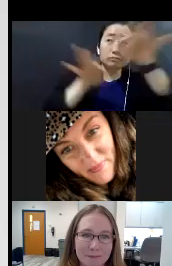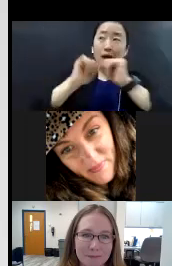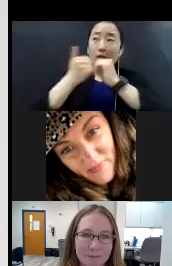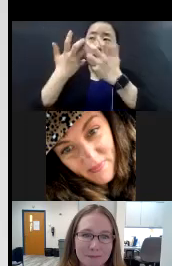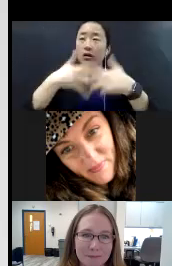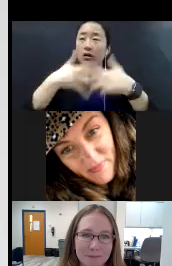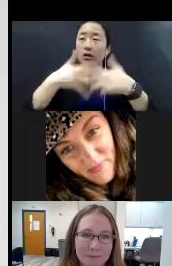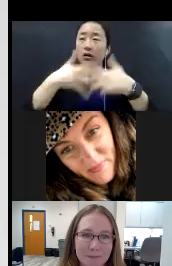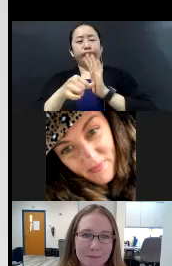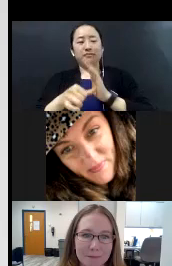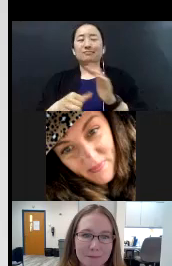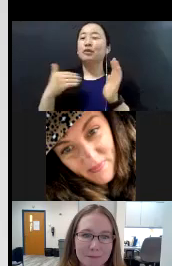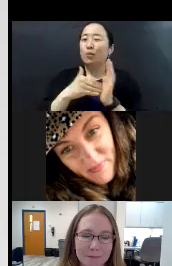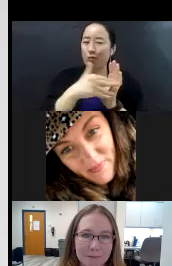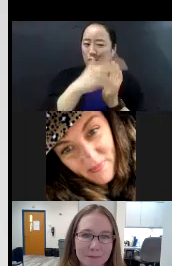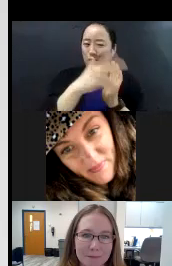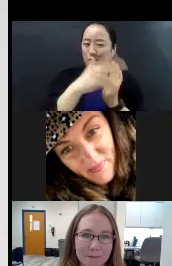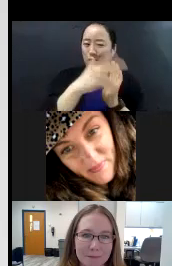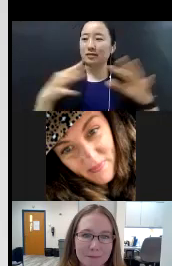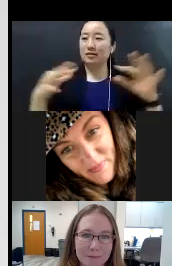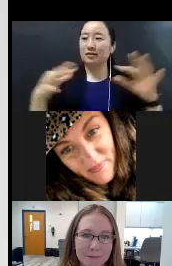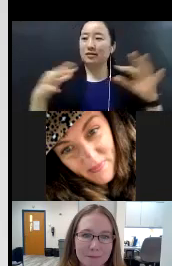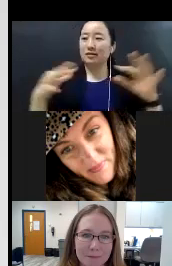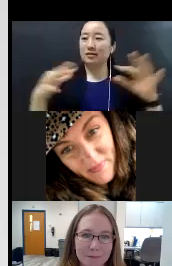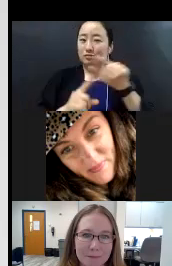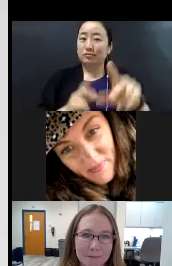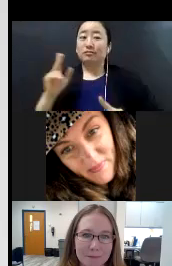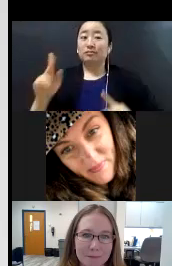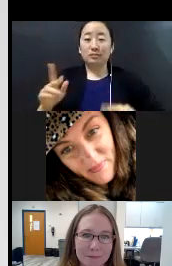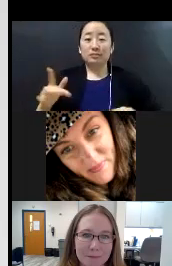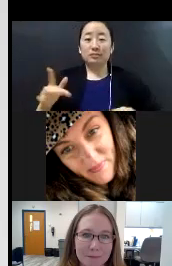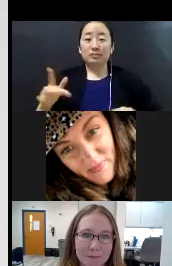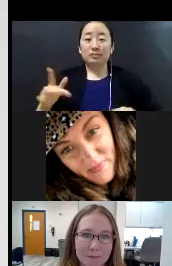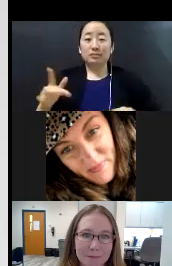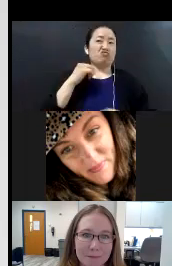WE GET THAT FEEDBACK. PEOPLE ARE MORE SURPRISED AFTER THEY HAVE DONE IT